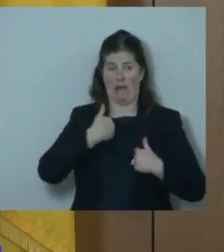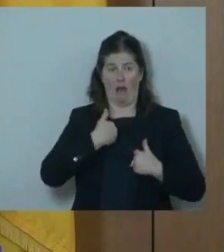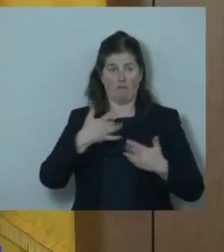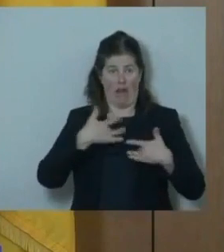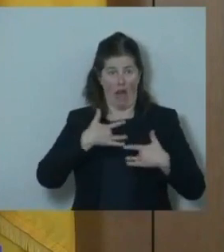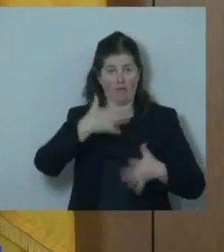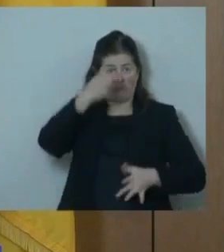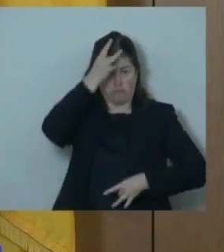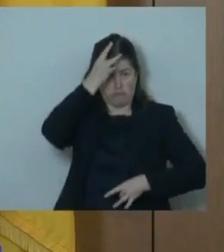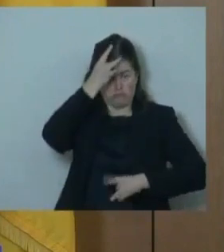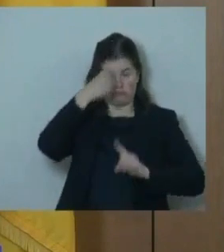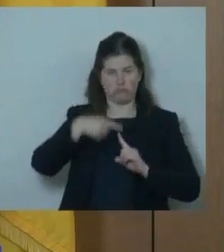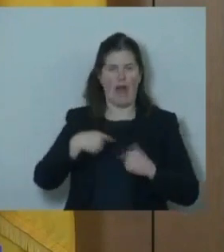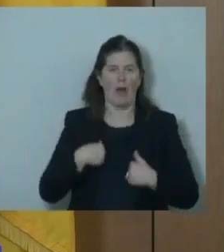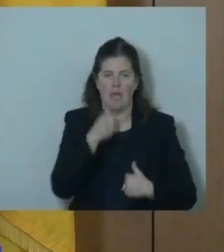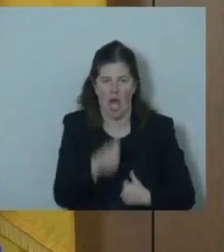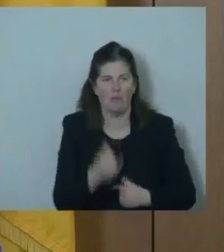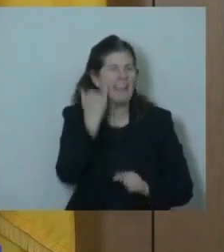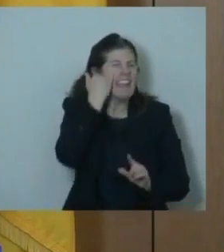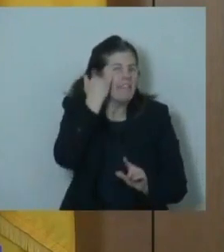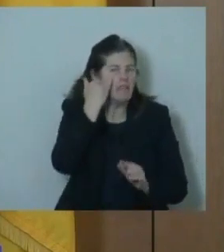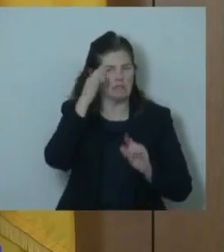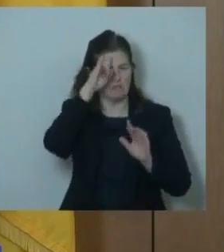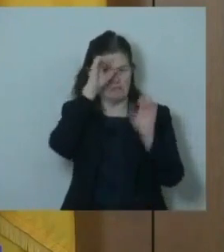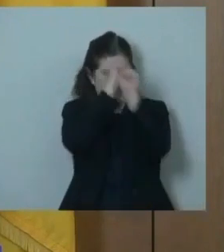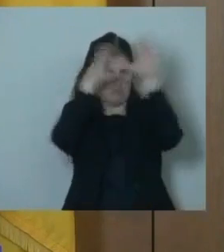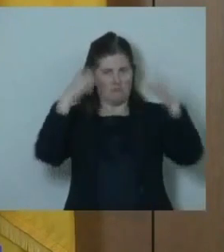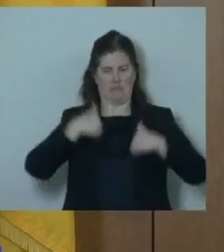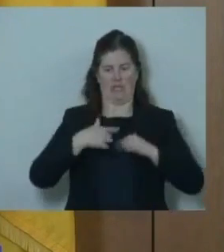WE WILL DO THAT WITH THE FEDERAL GOVERNMENT FOR CONTACT TRACING.